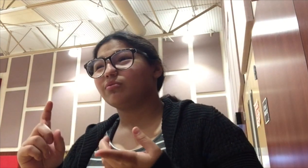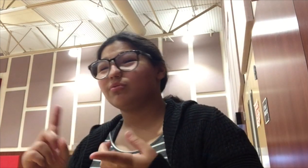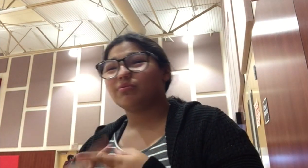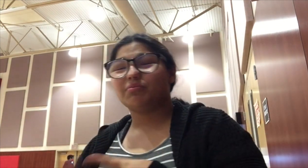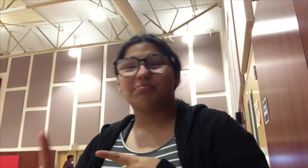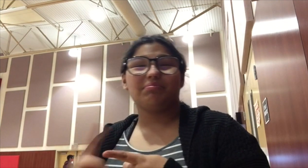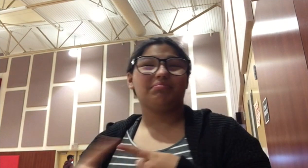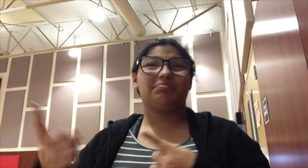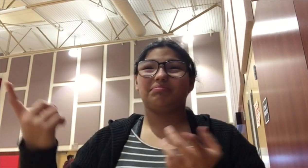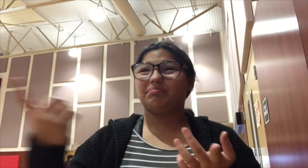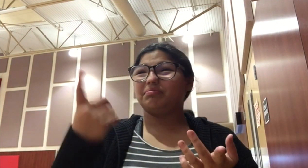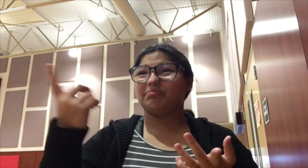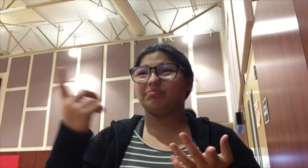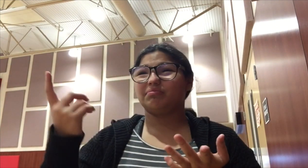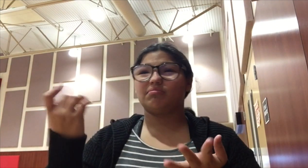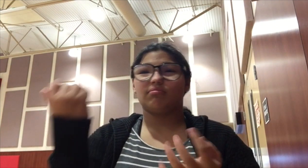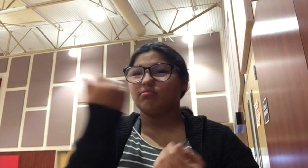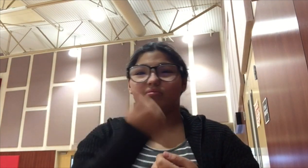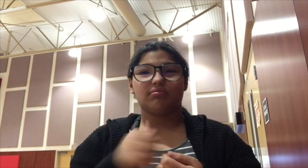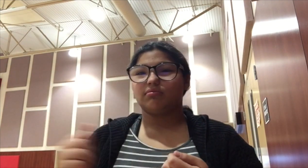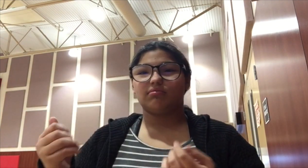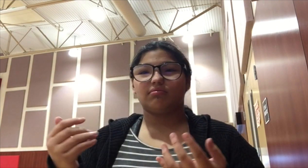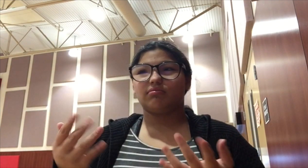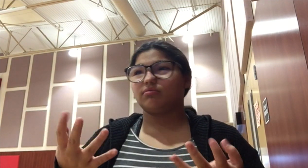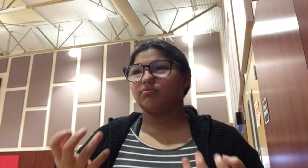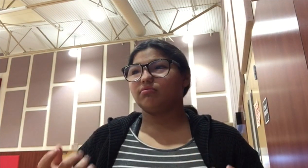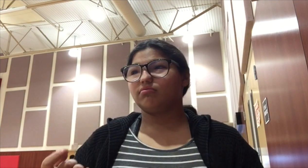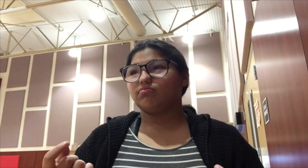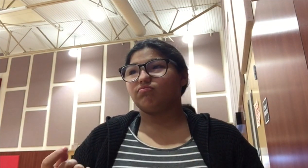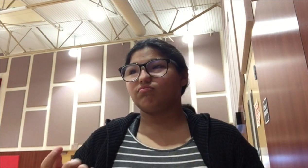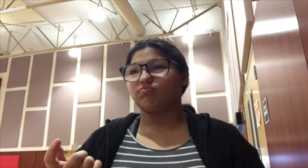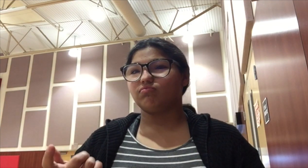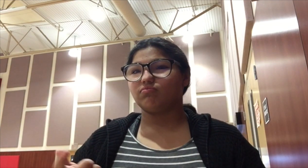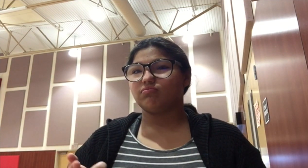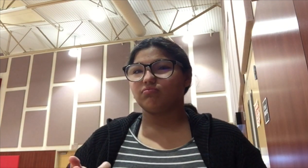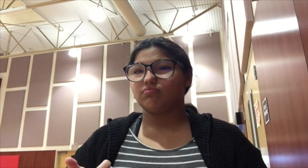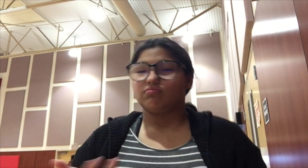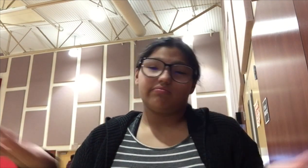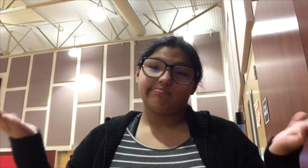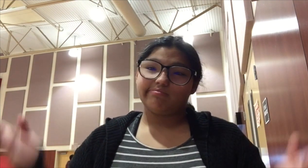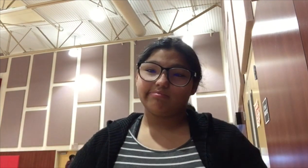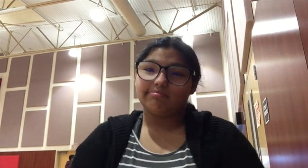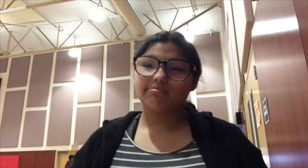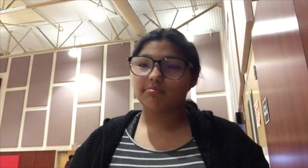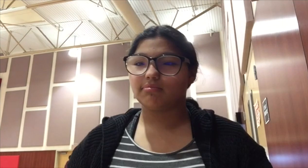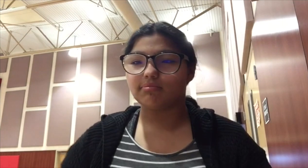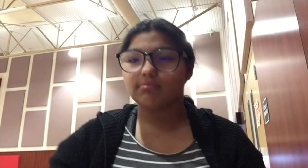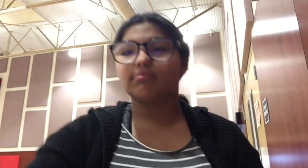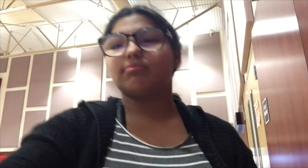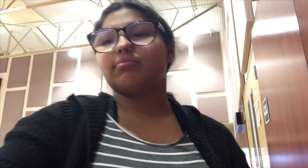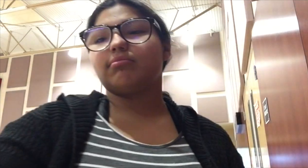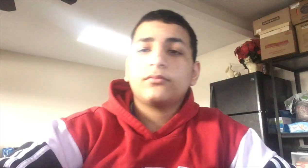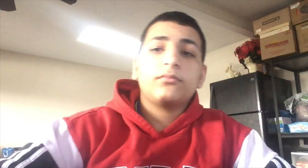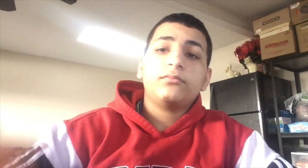It would zoom classes and everything. It's it's been tough. But there it is.